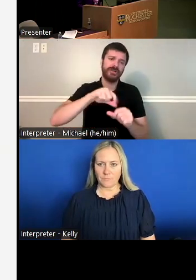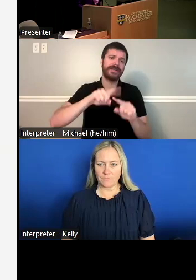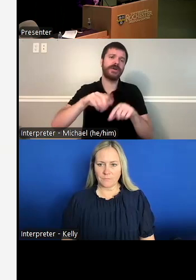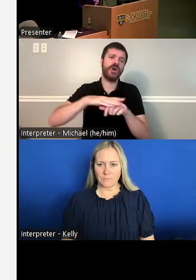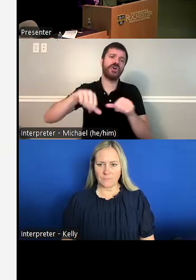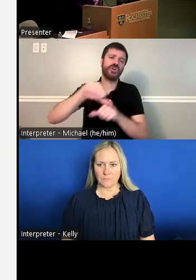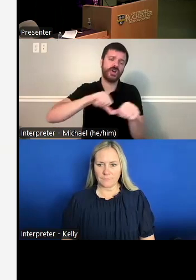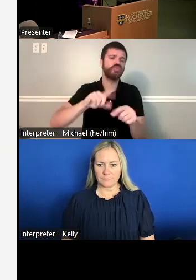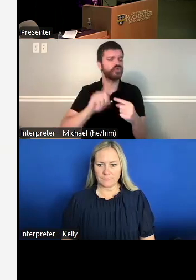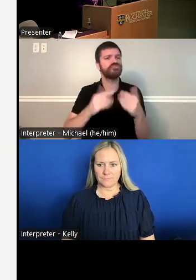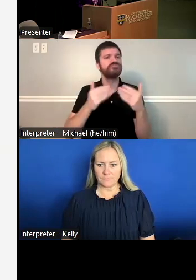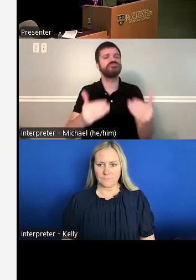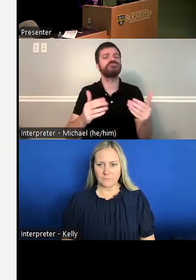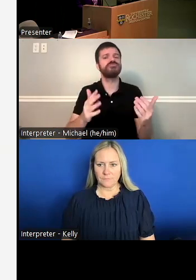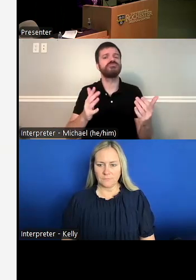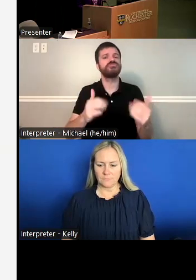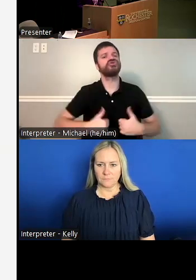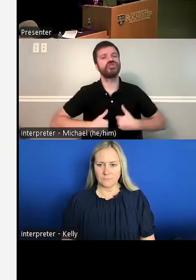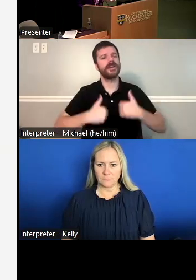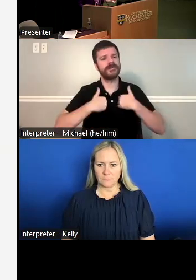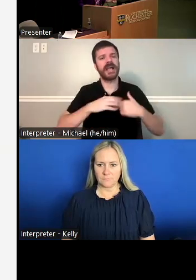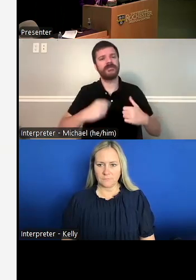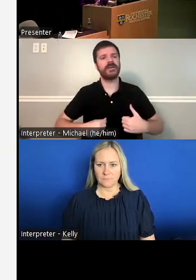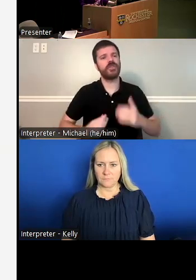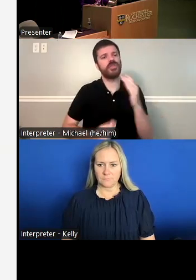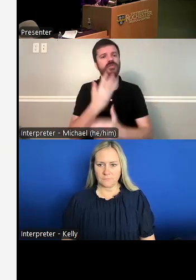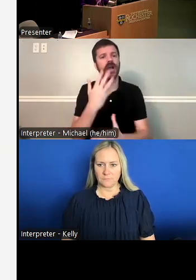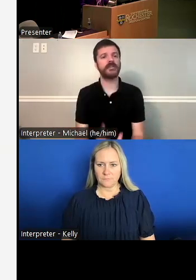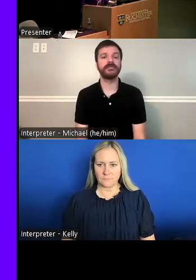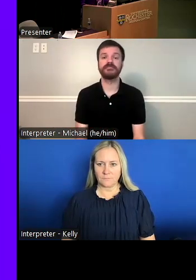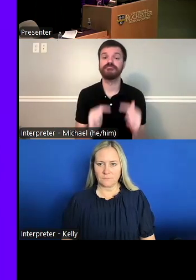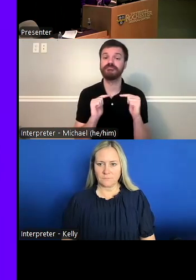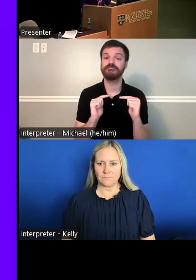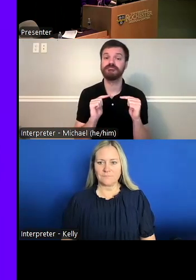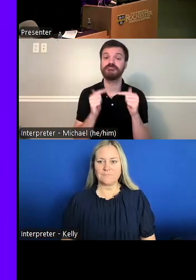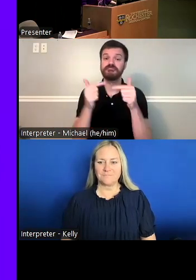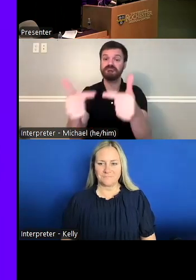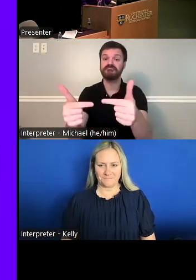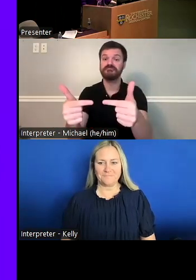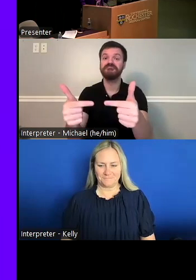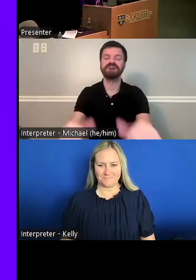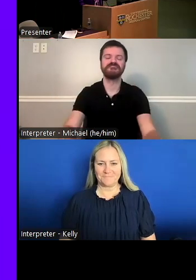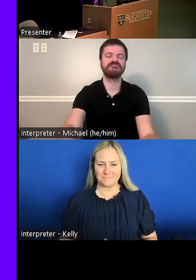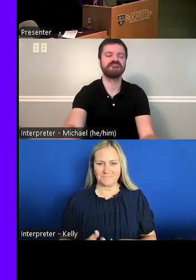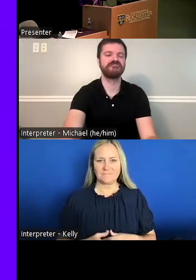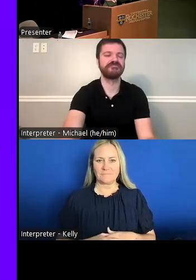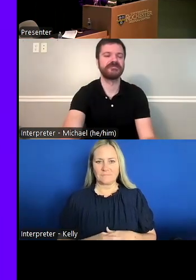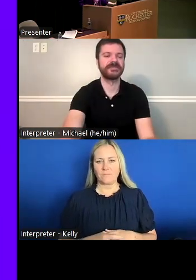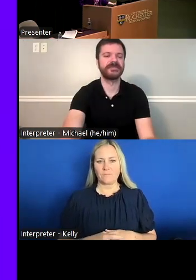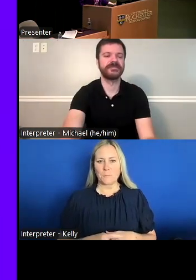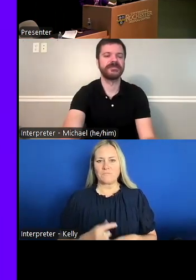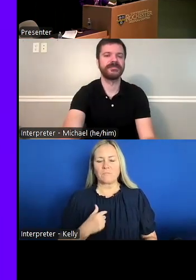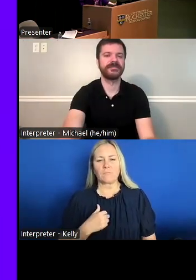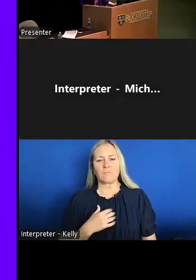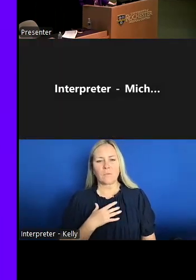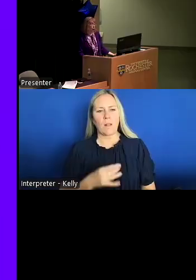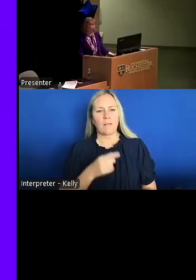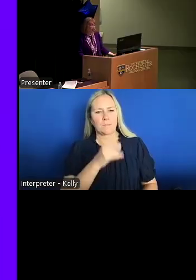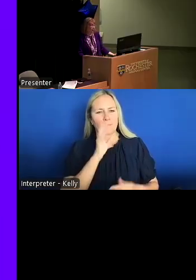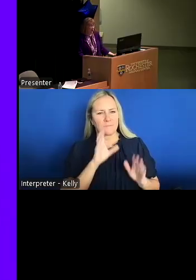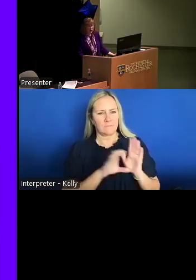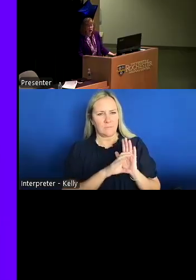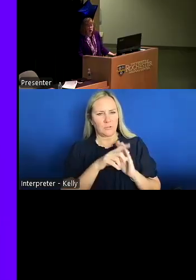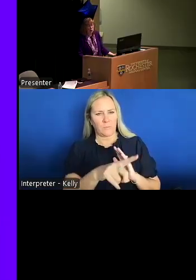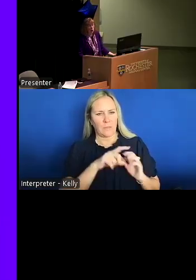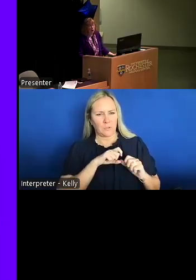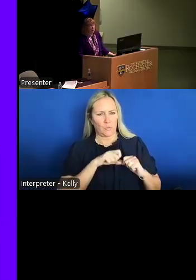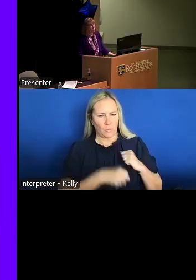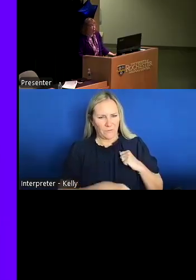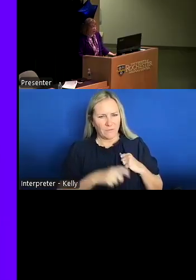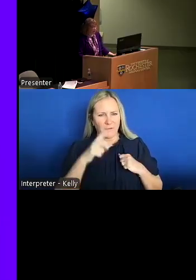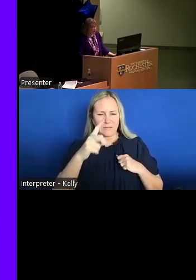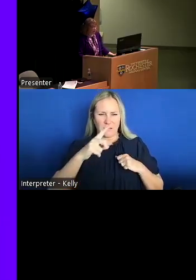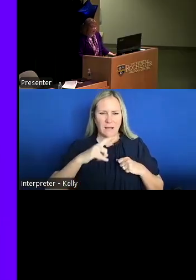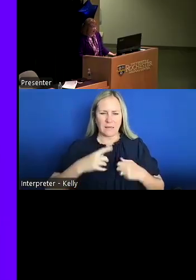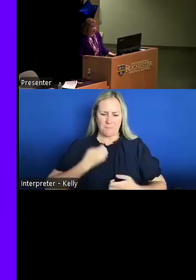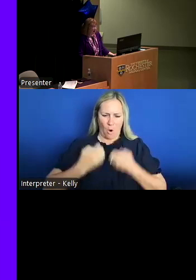in order to survive and to thrive so I like this uh image of of grief as a tangled ball of emotion